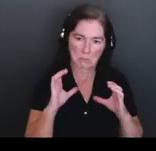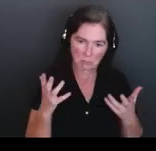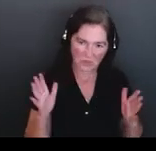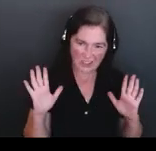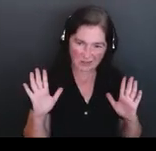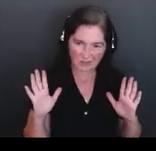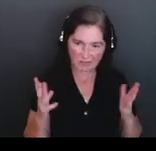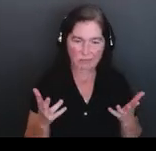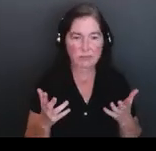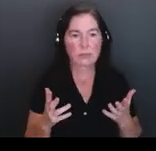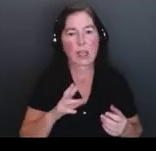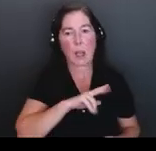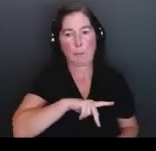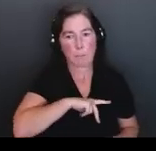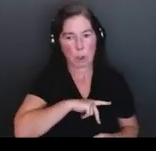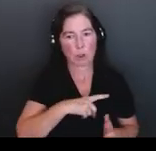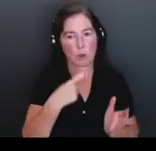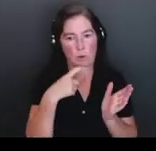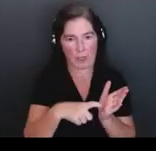as well as the meet feature inside Teams itself.